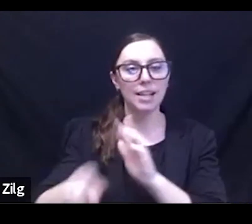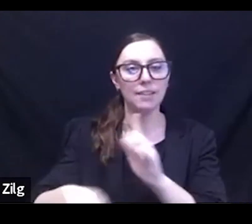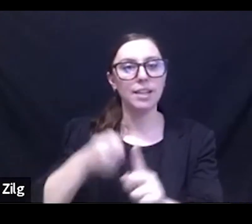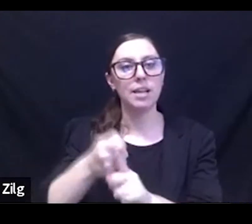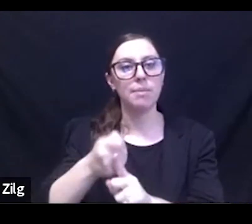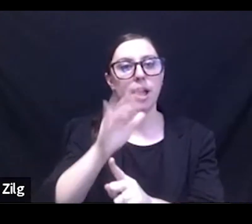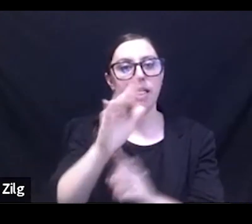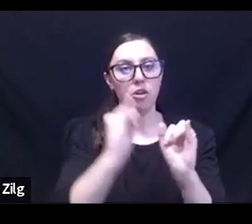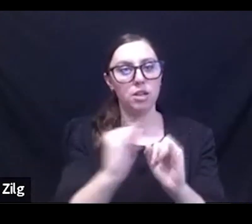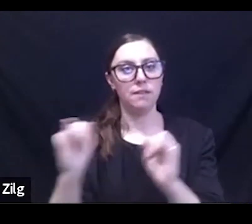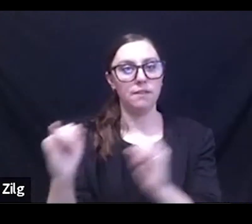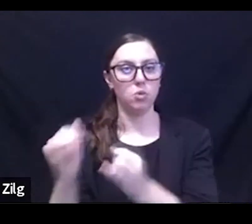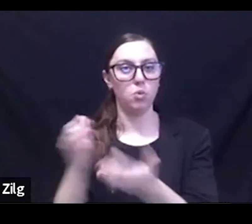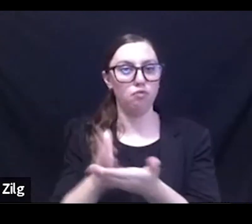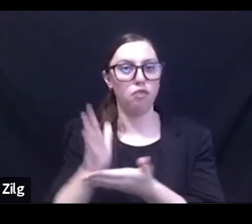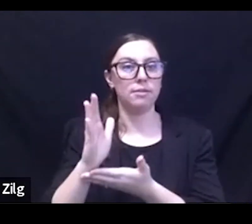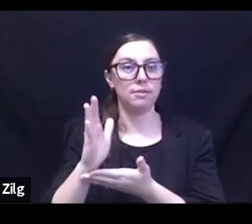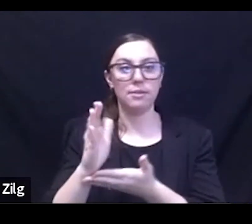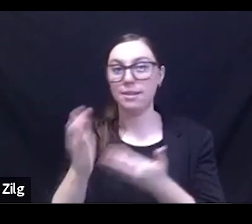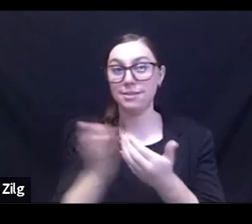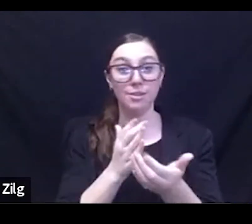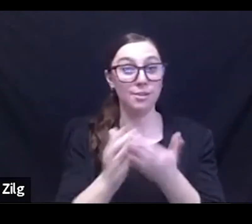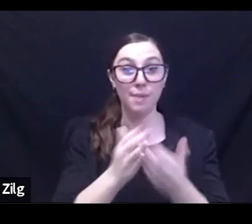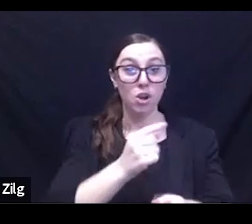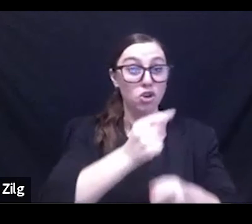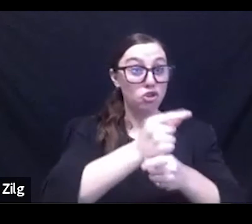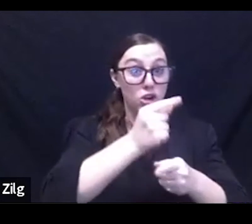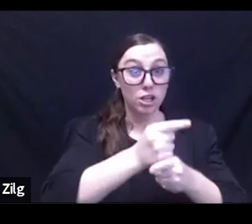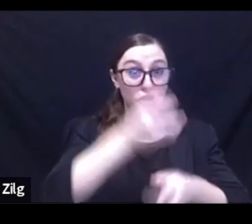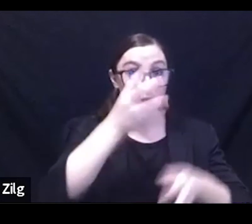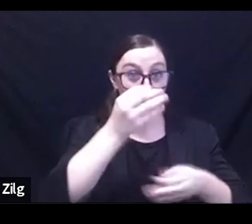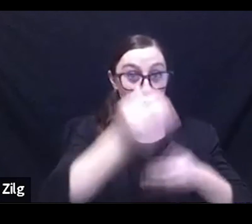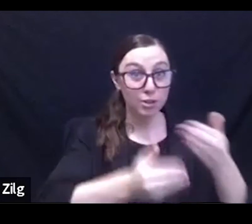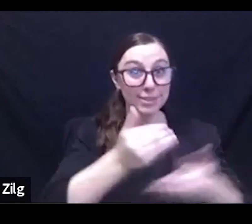you're in; whether it's a guardianship proceeding; whether it's a criminal